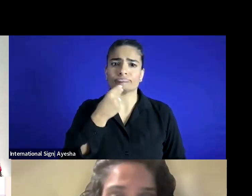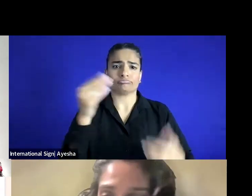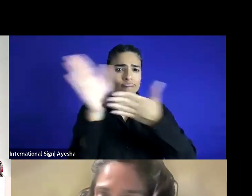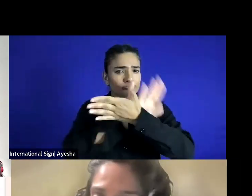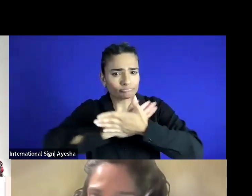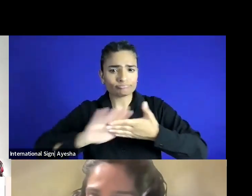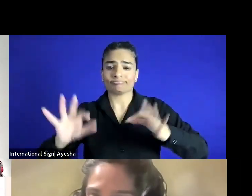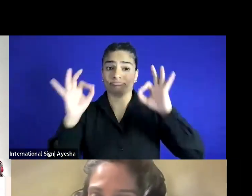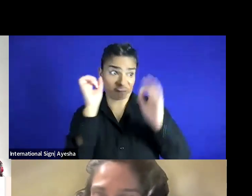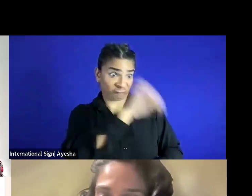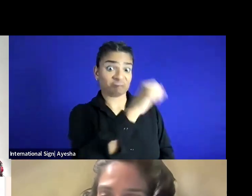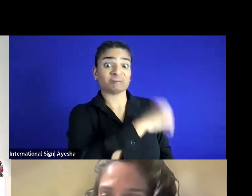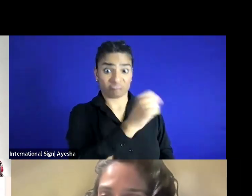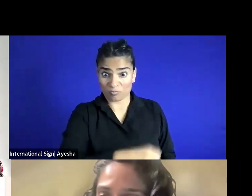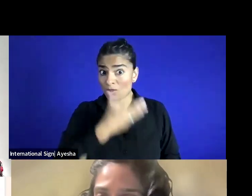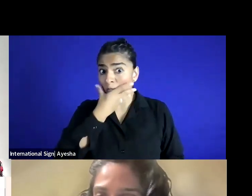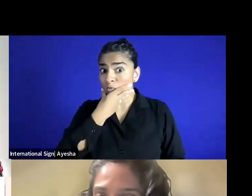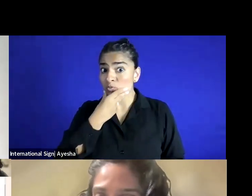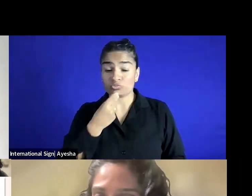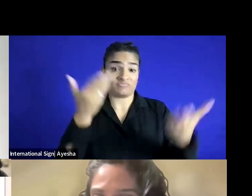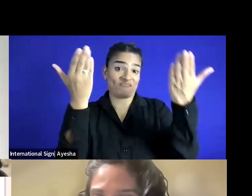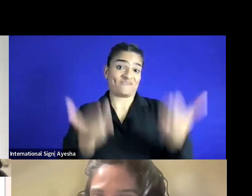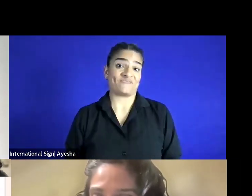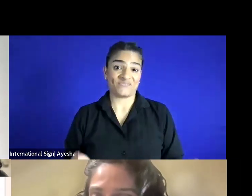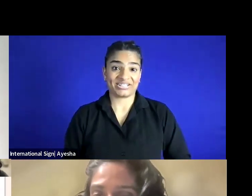Can I just while we're Jess is going to give us, a little menti.